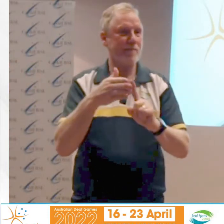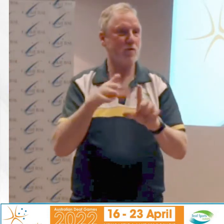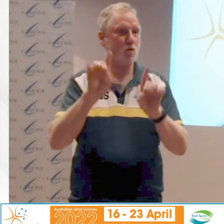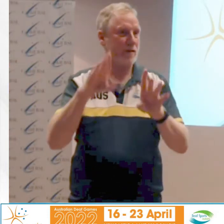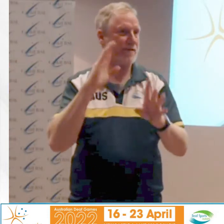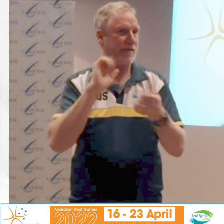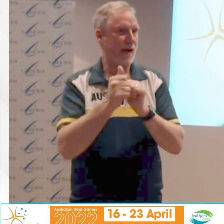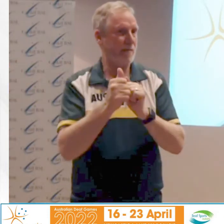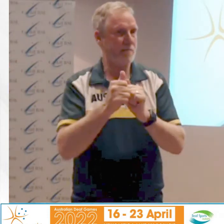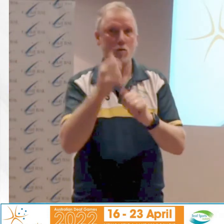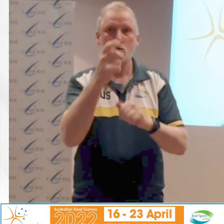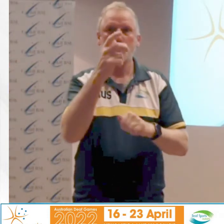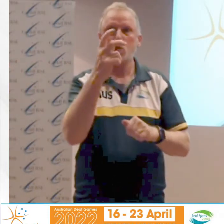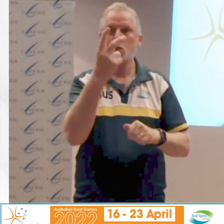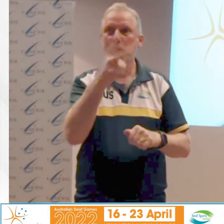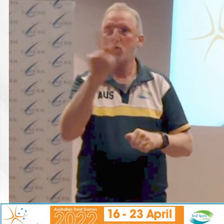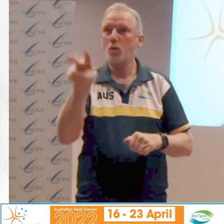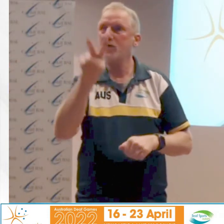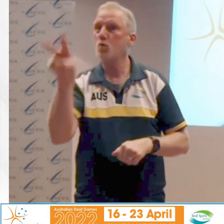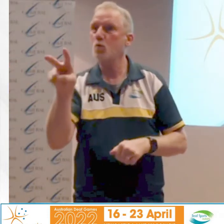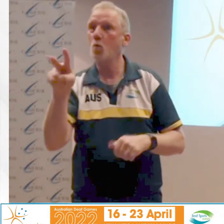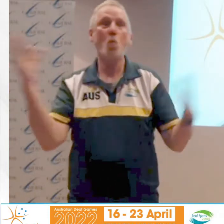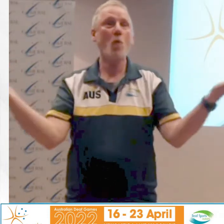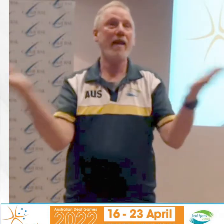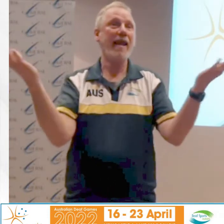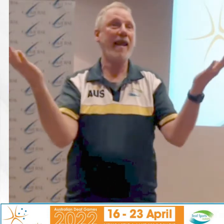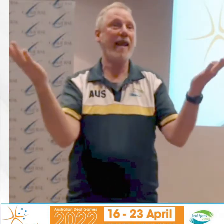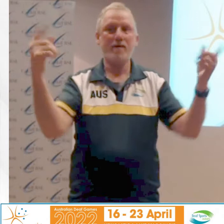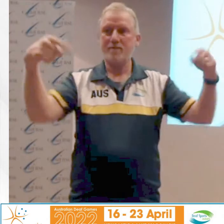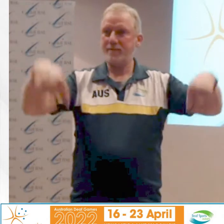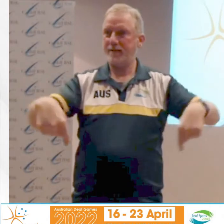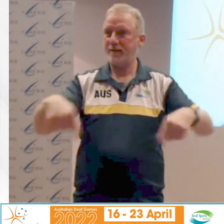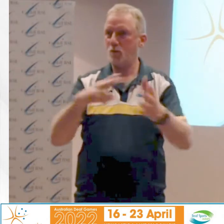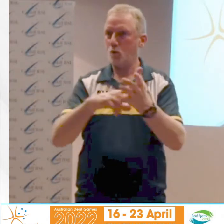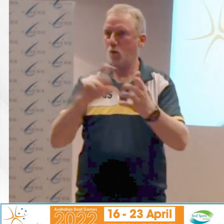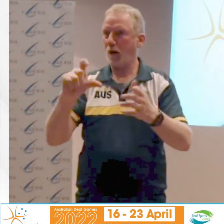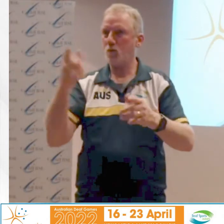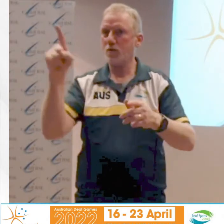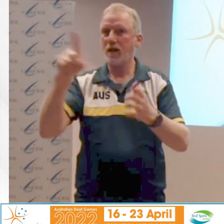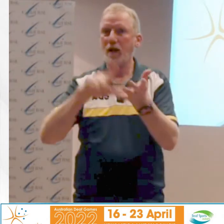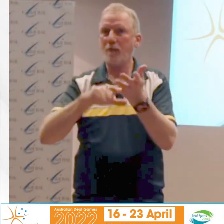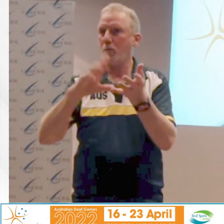okay so now back to the task at hand the 2022 australian games will be here